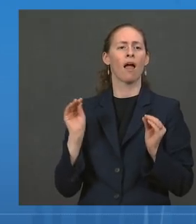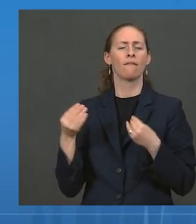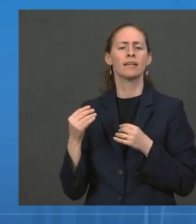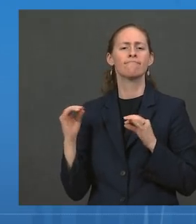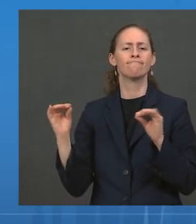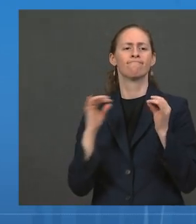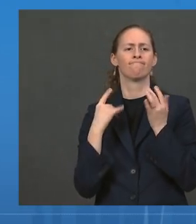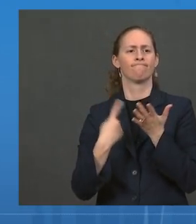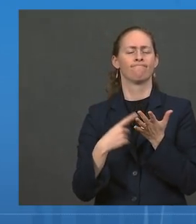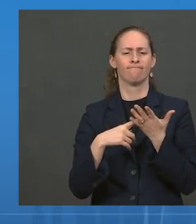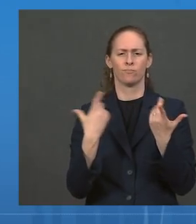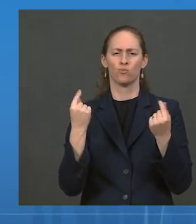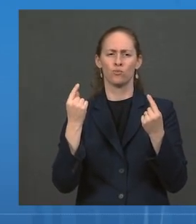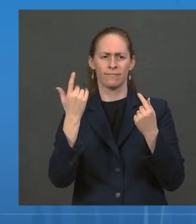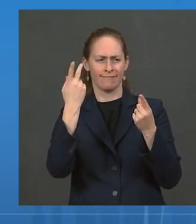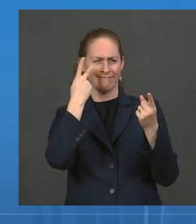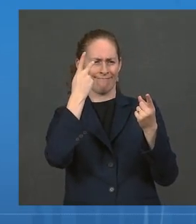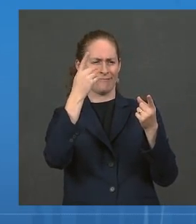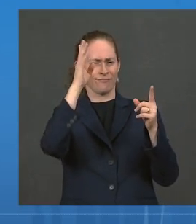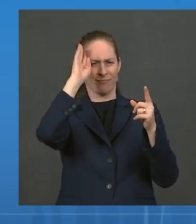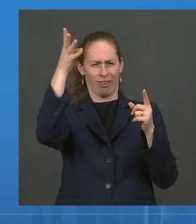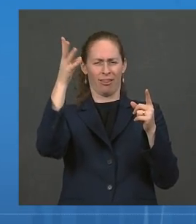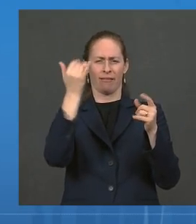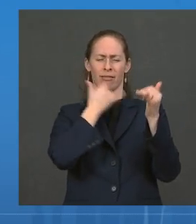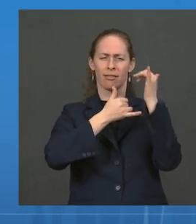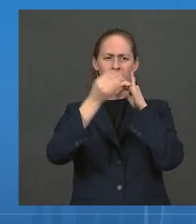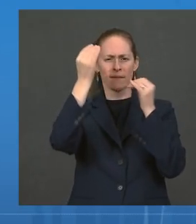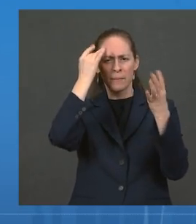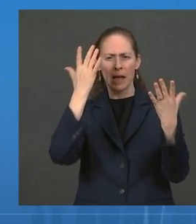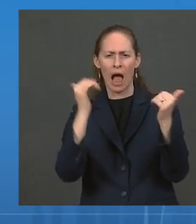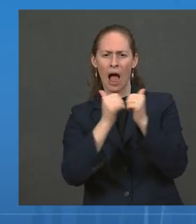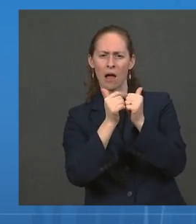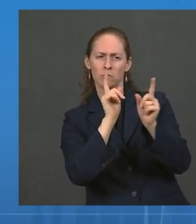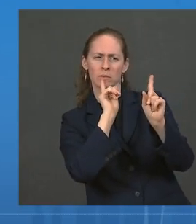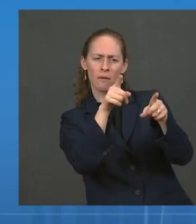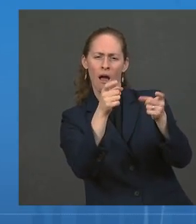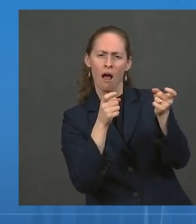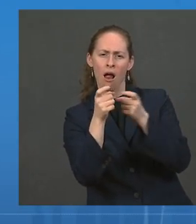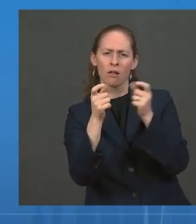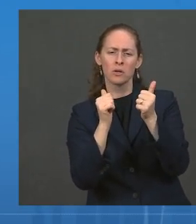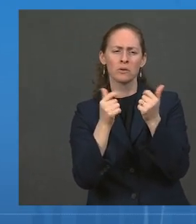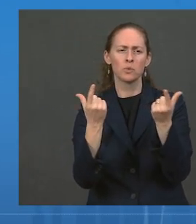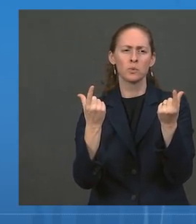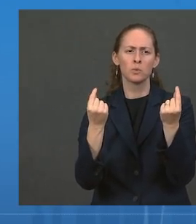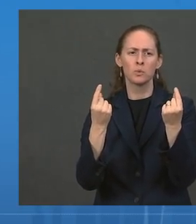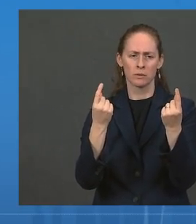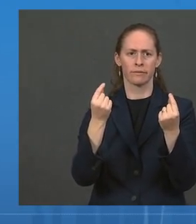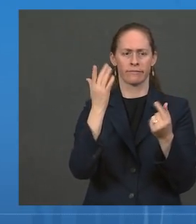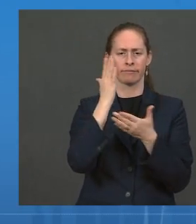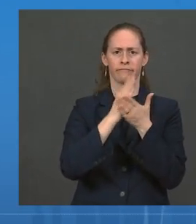which is "false, inaccurate, or misleading information according to the best evidence at the time." Now, in this advisory,